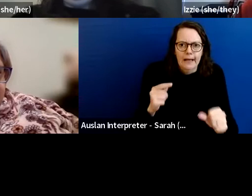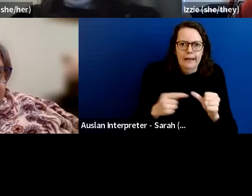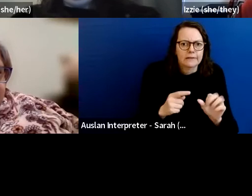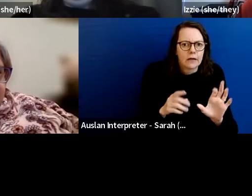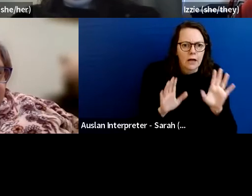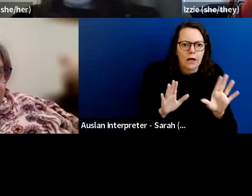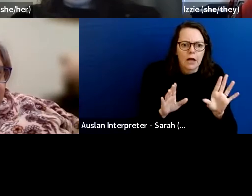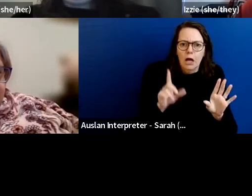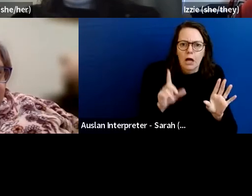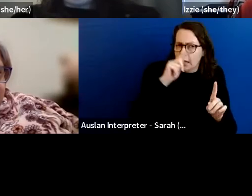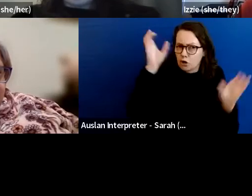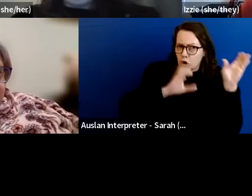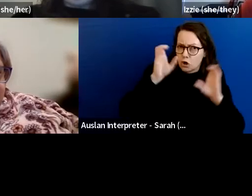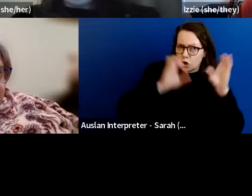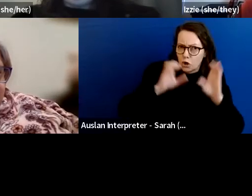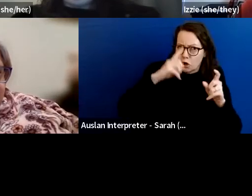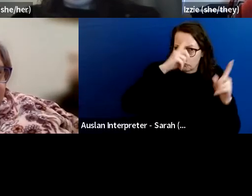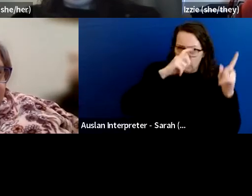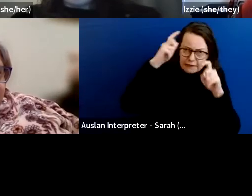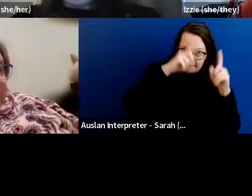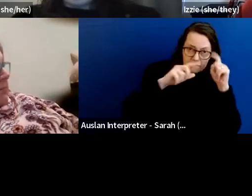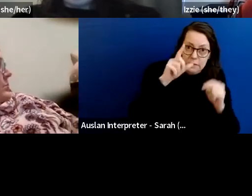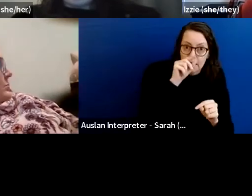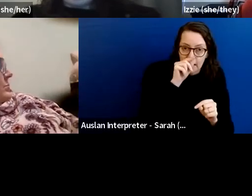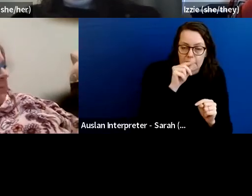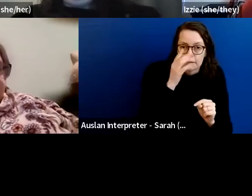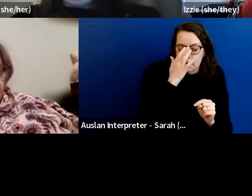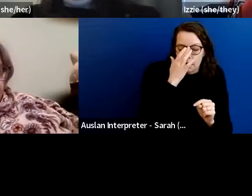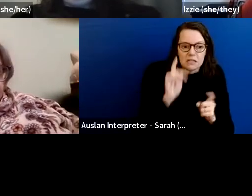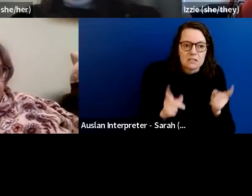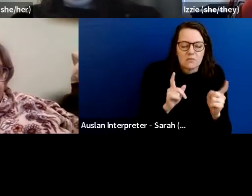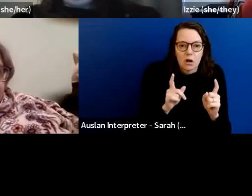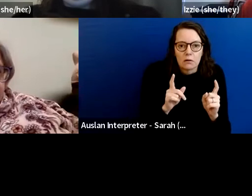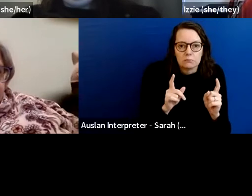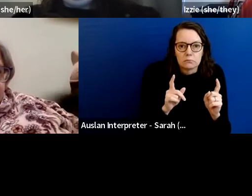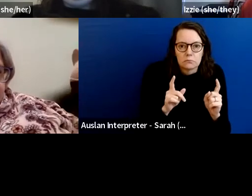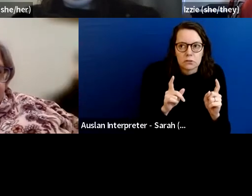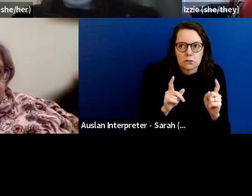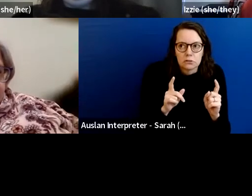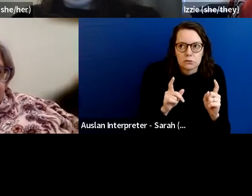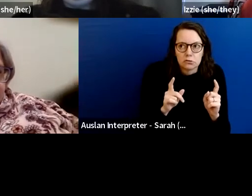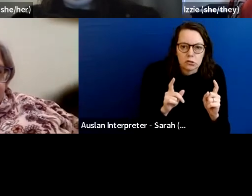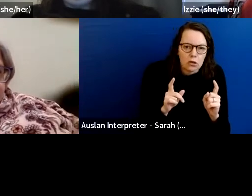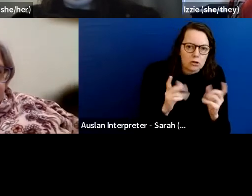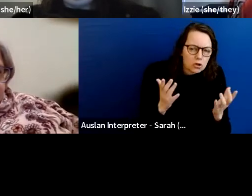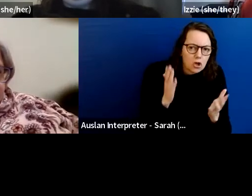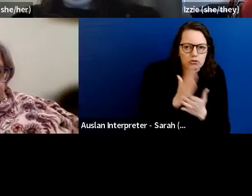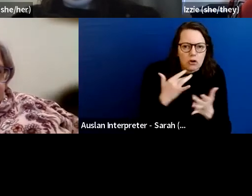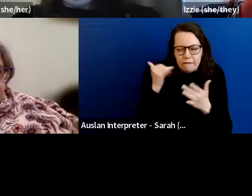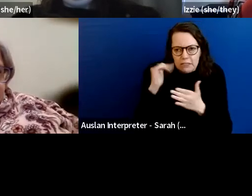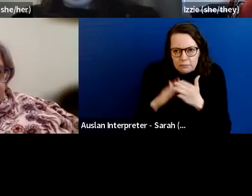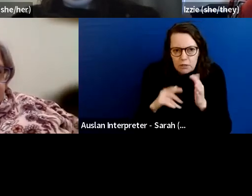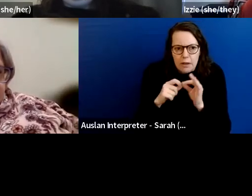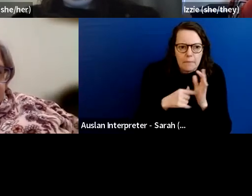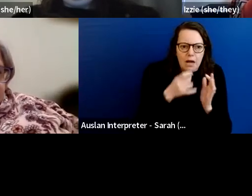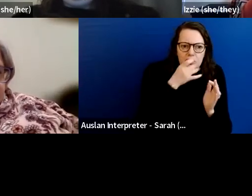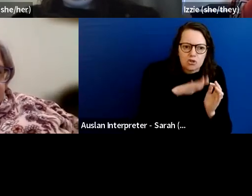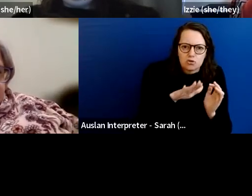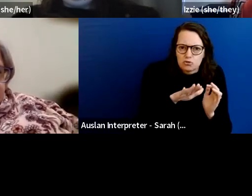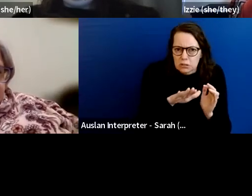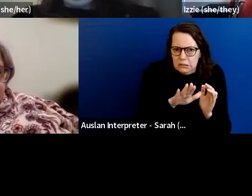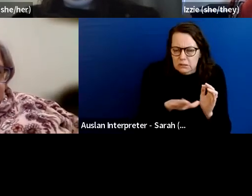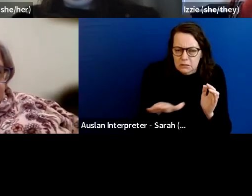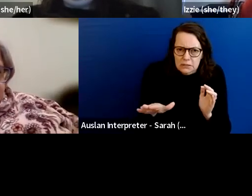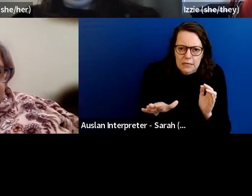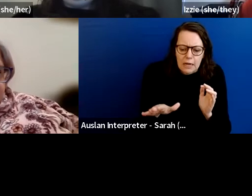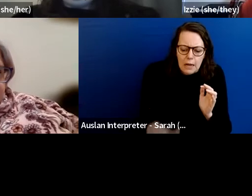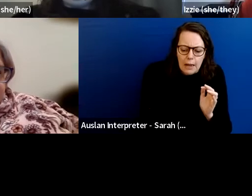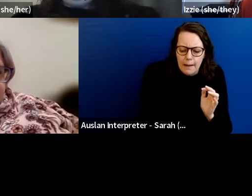And I want to say it can be really creative with what those solutions look like, you know, and sometimes that can be using with experience but obviously when we're talking about children who might not have that insight or that language.